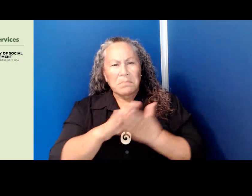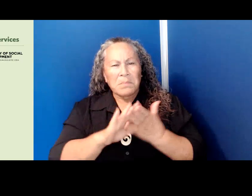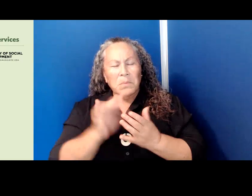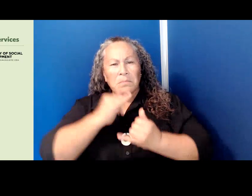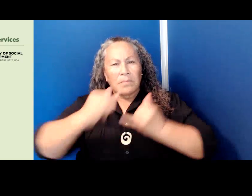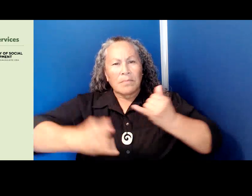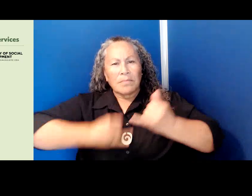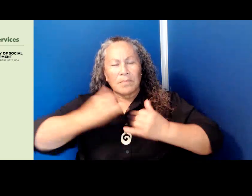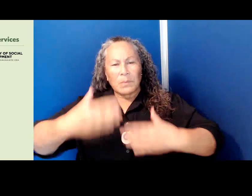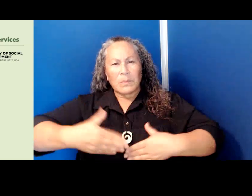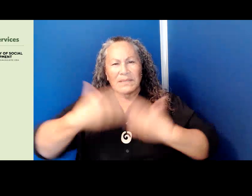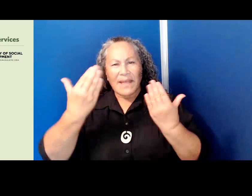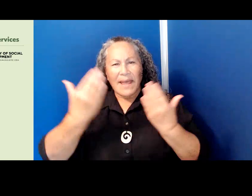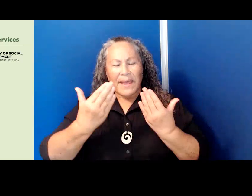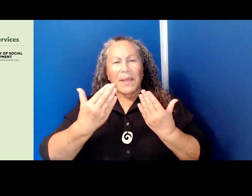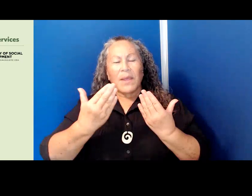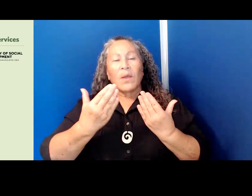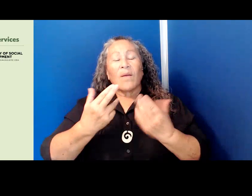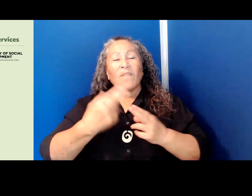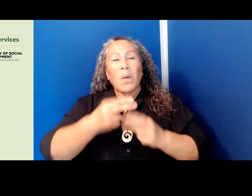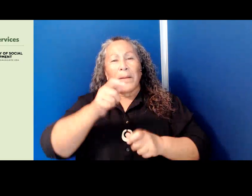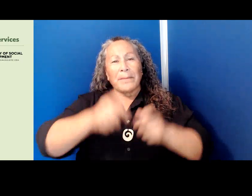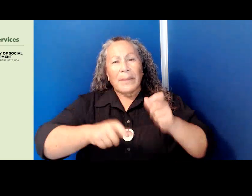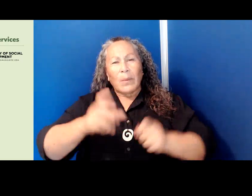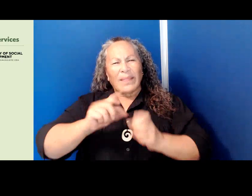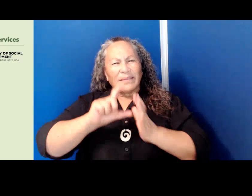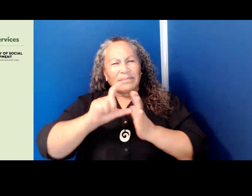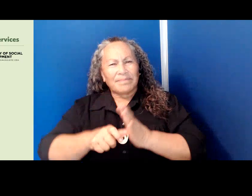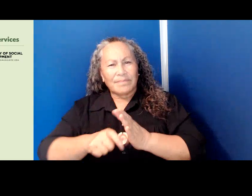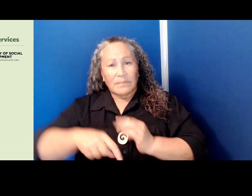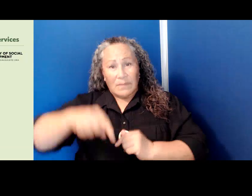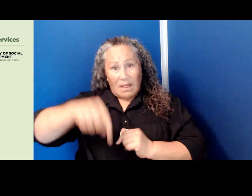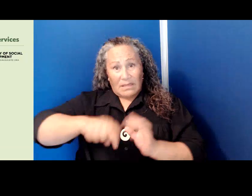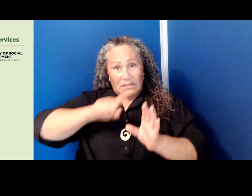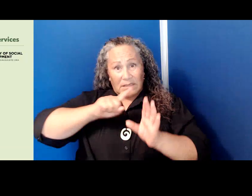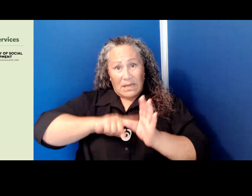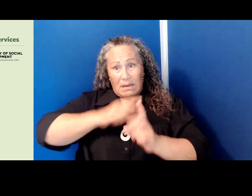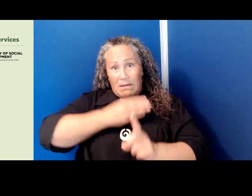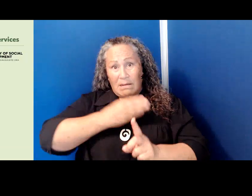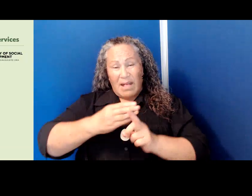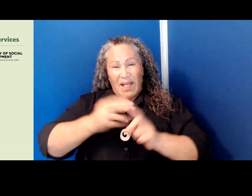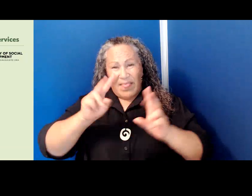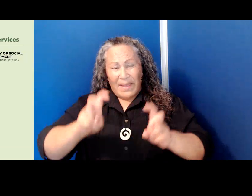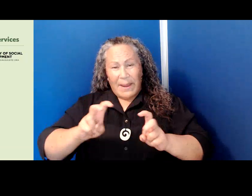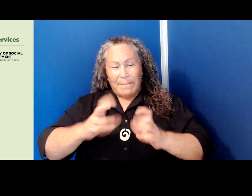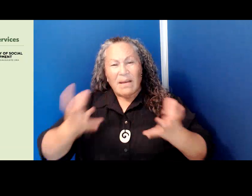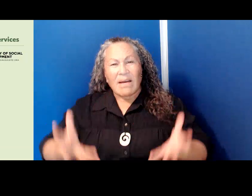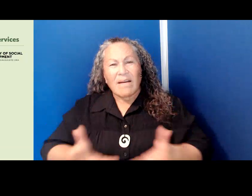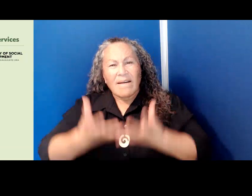Persons with Disabilities. And this year's theme is fostering disability inclusive societies.